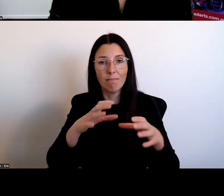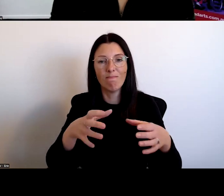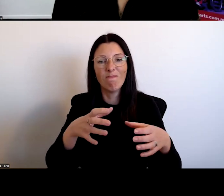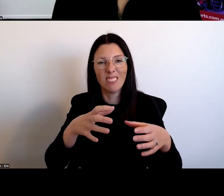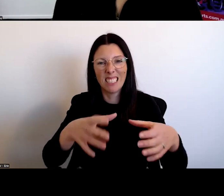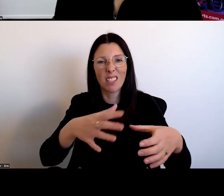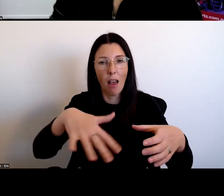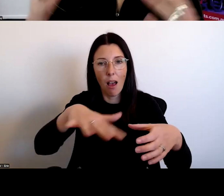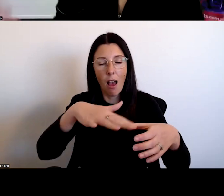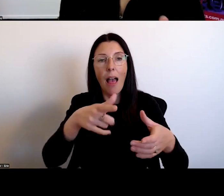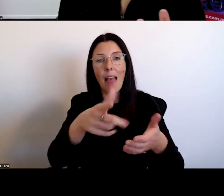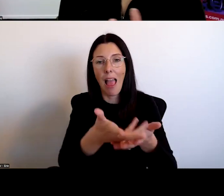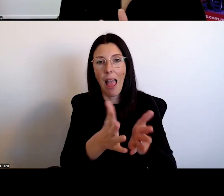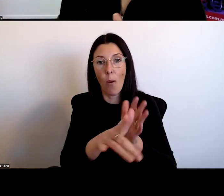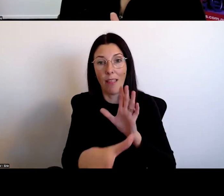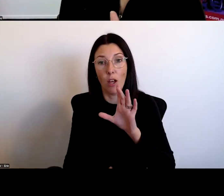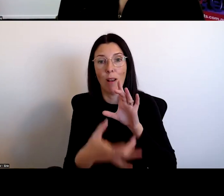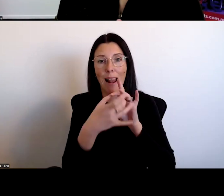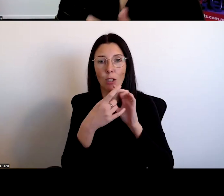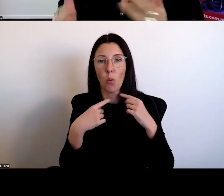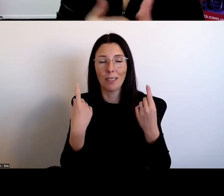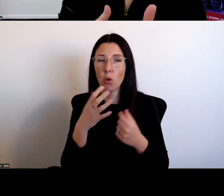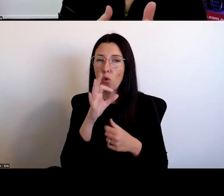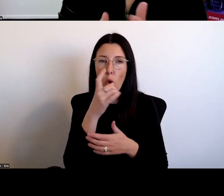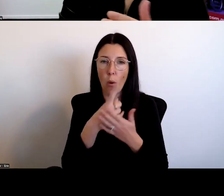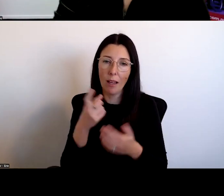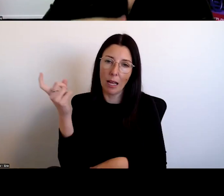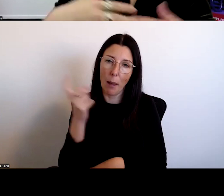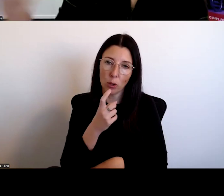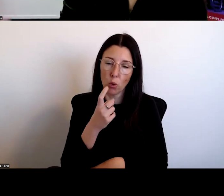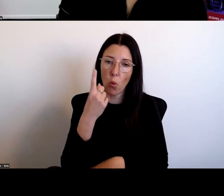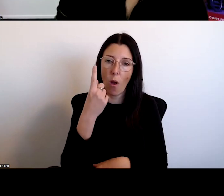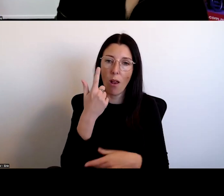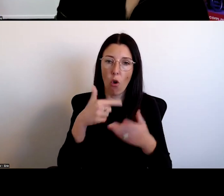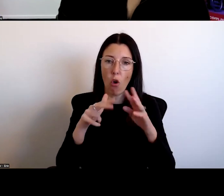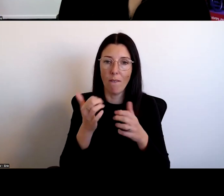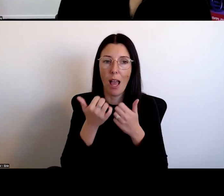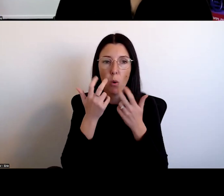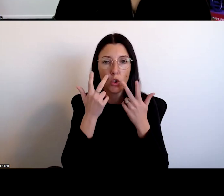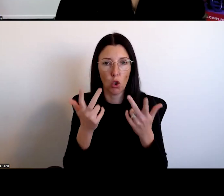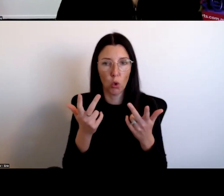It's probably not going to be just coming to 1 of our shows, until we have the fancy dinner.